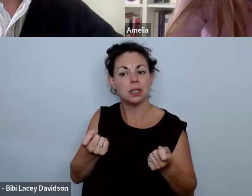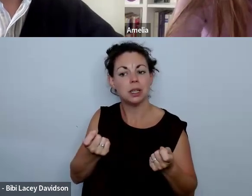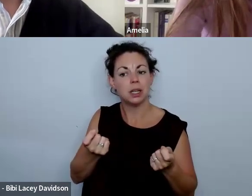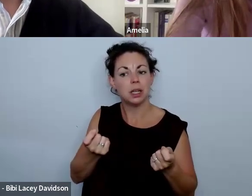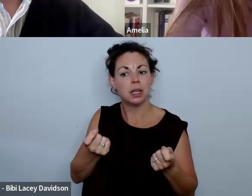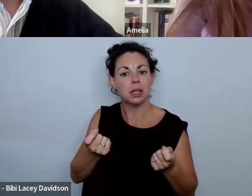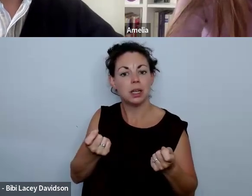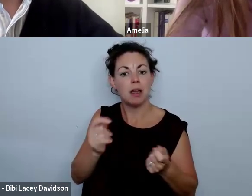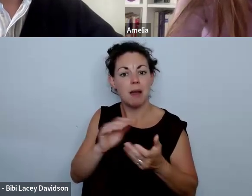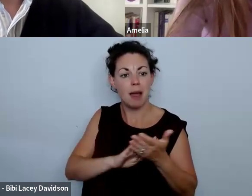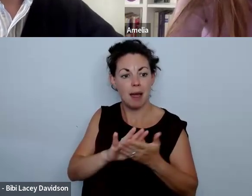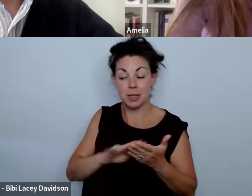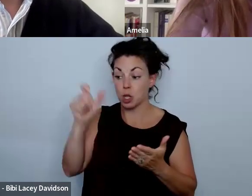to do for the government. So